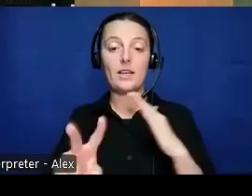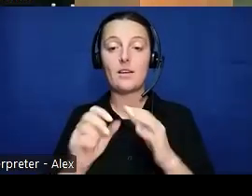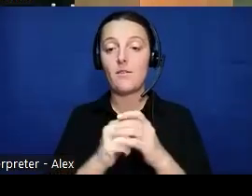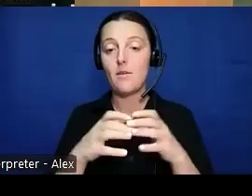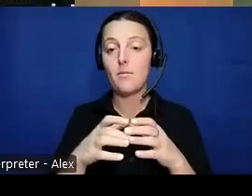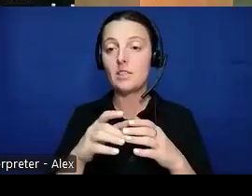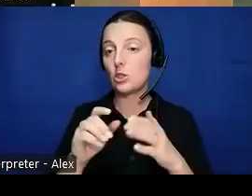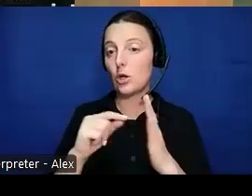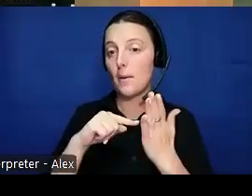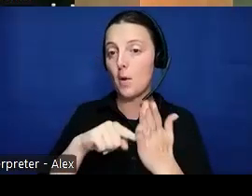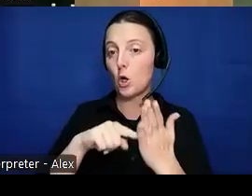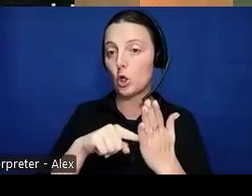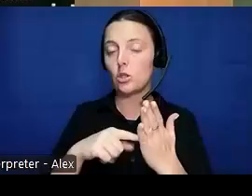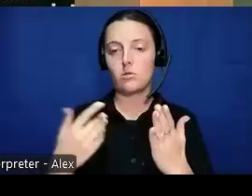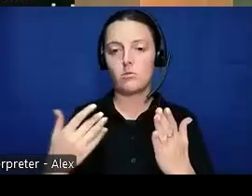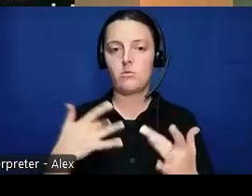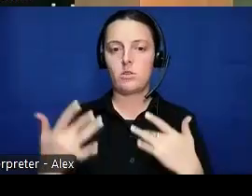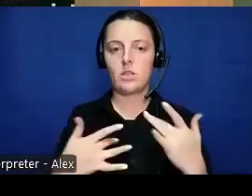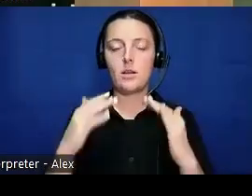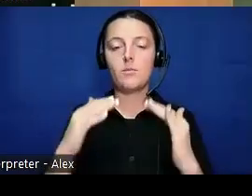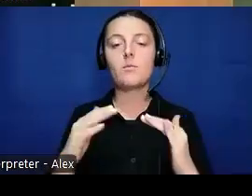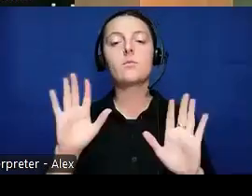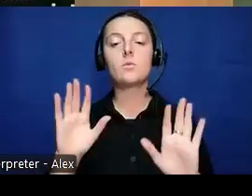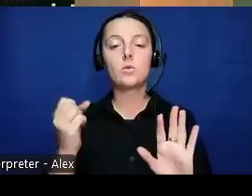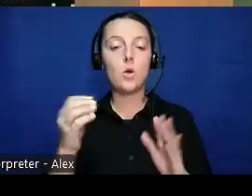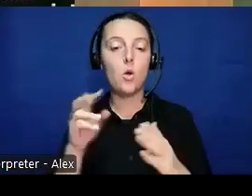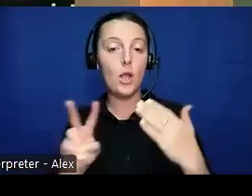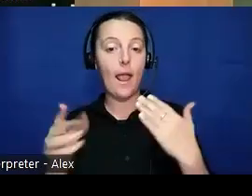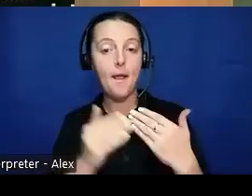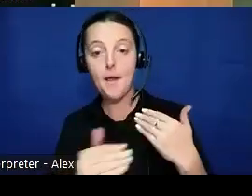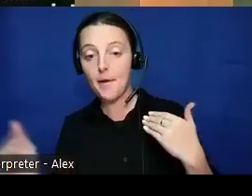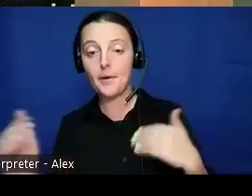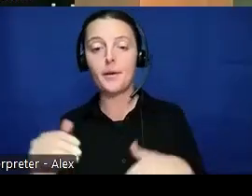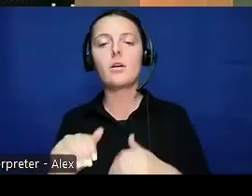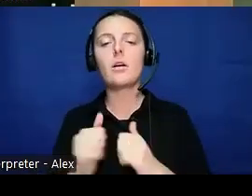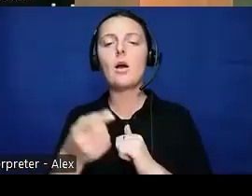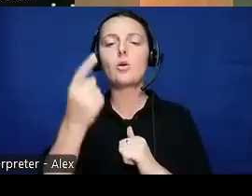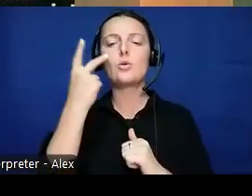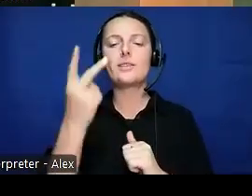see psychooncology helping reduce disparities for patients with severe mental illness and where do